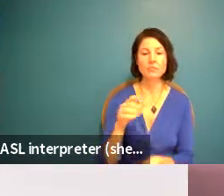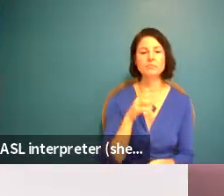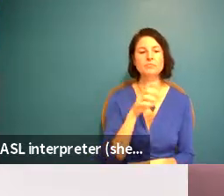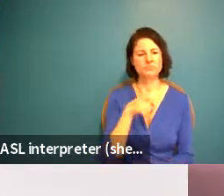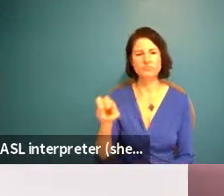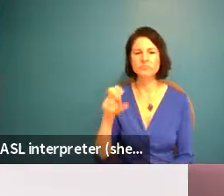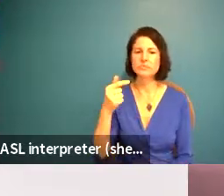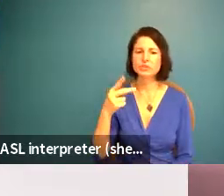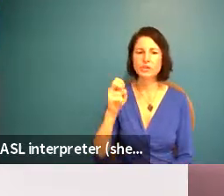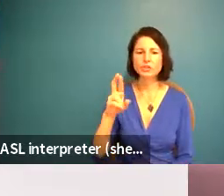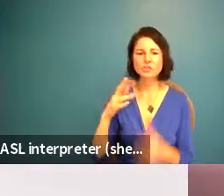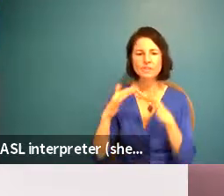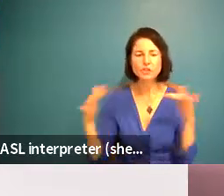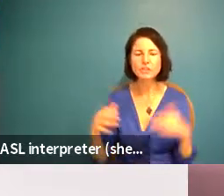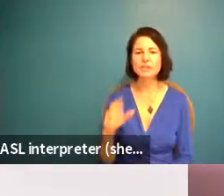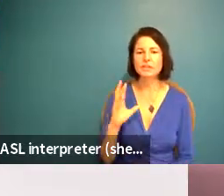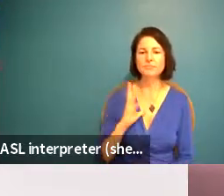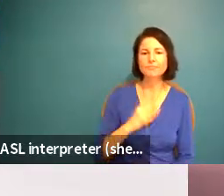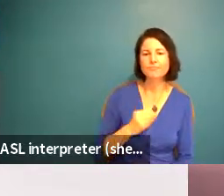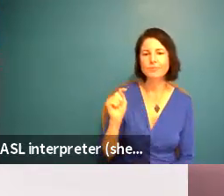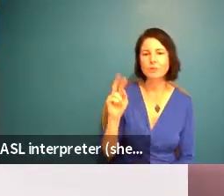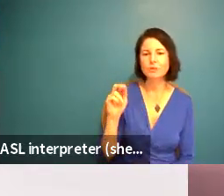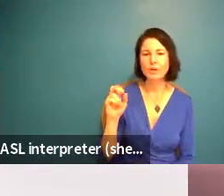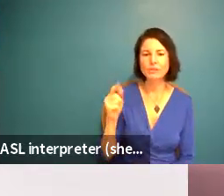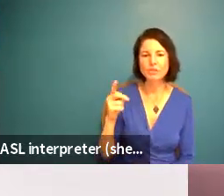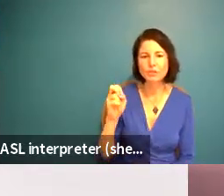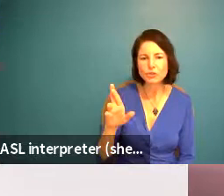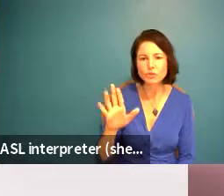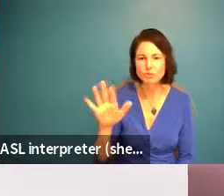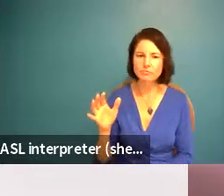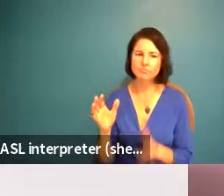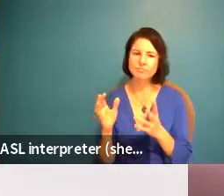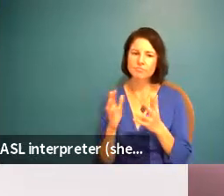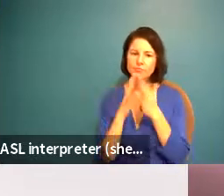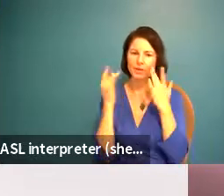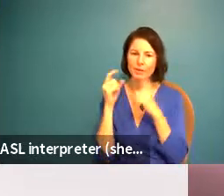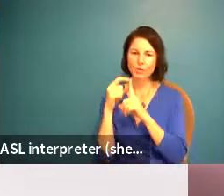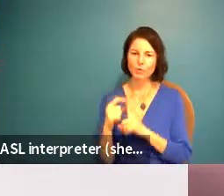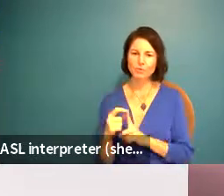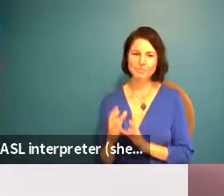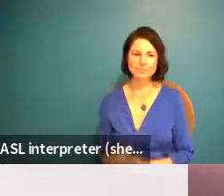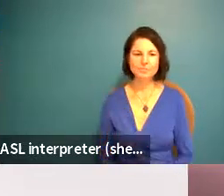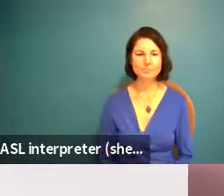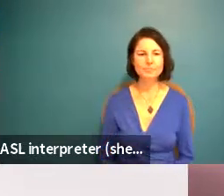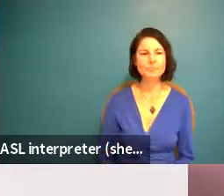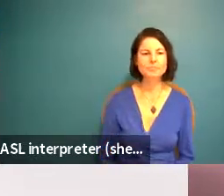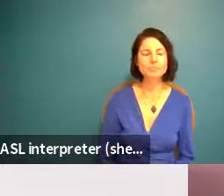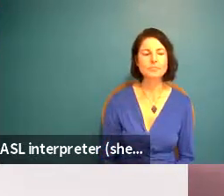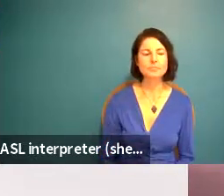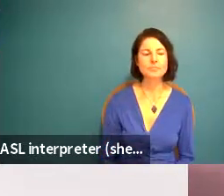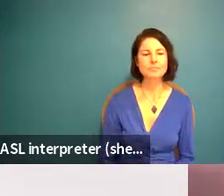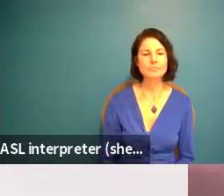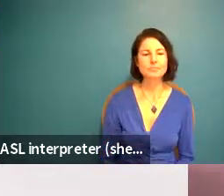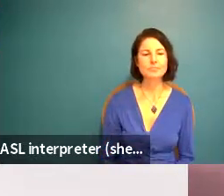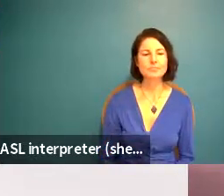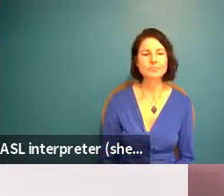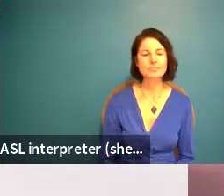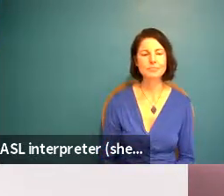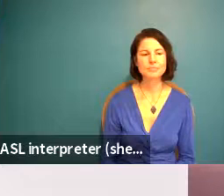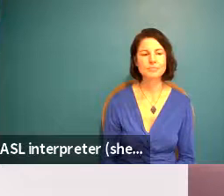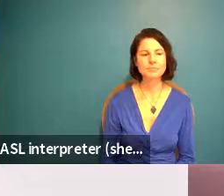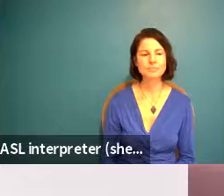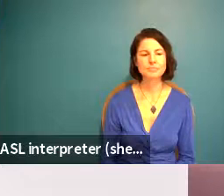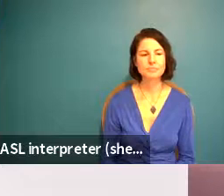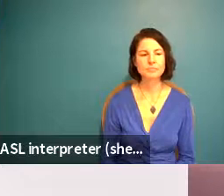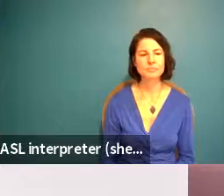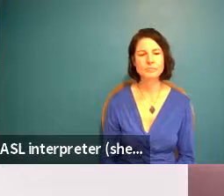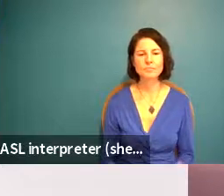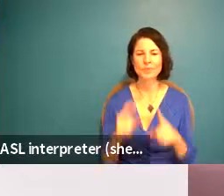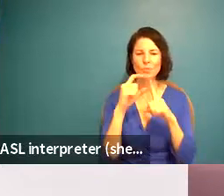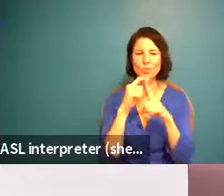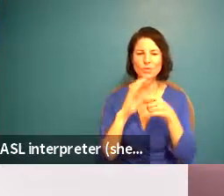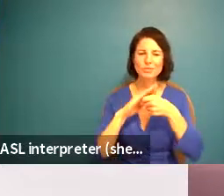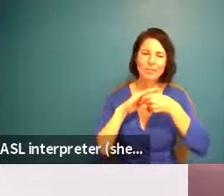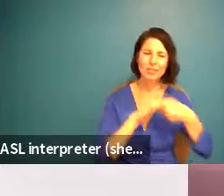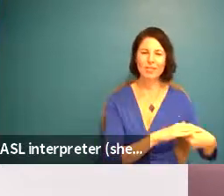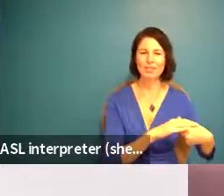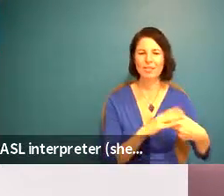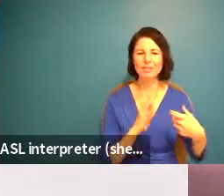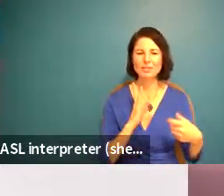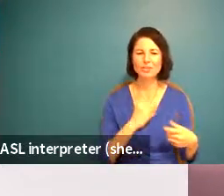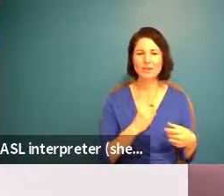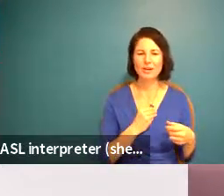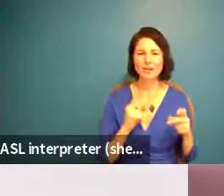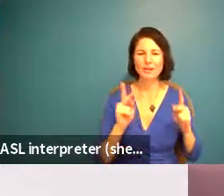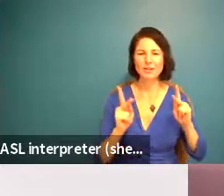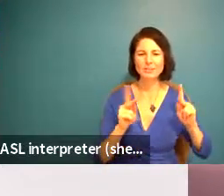was a verb or a noun. And we avoid terms that are, have always been used against the trans population, and derogatory way, which would